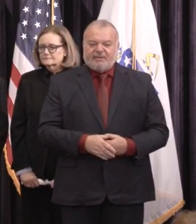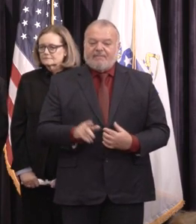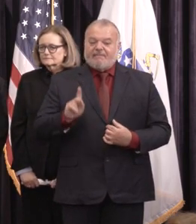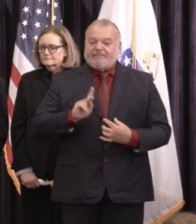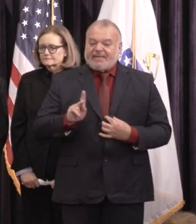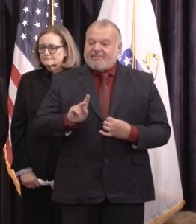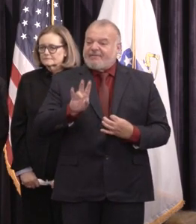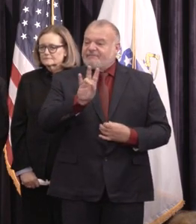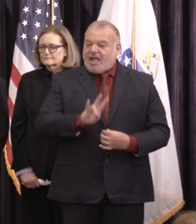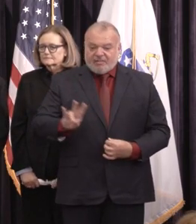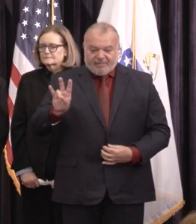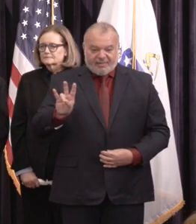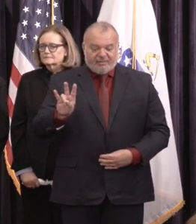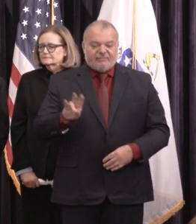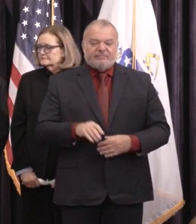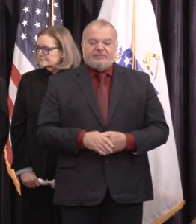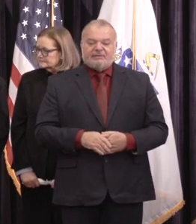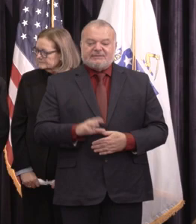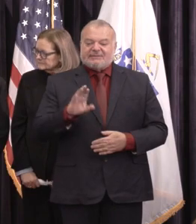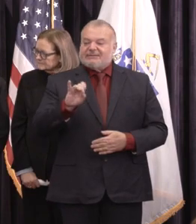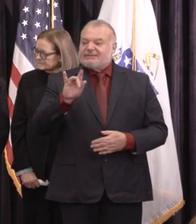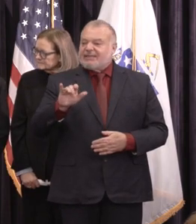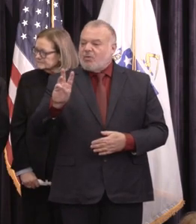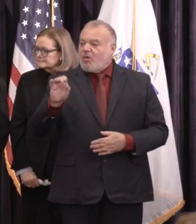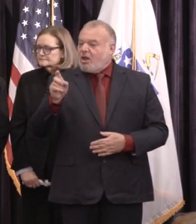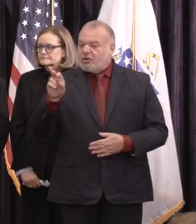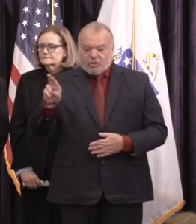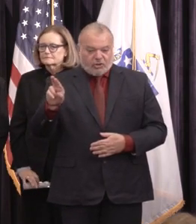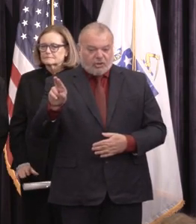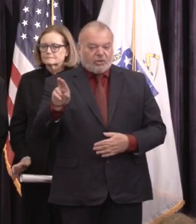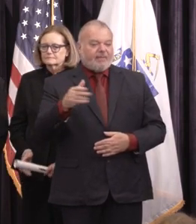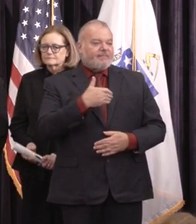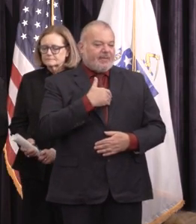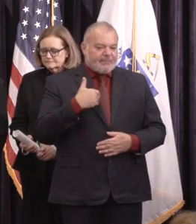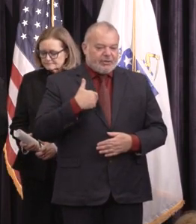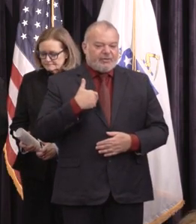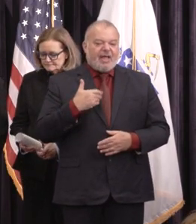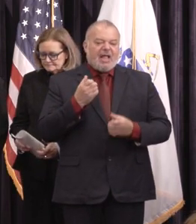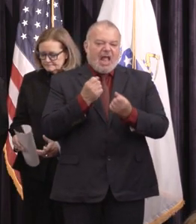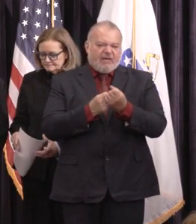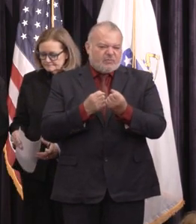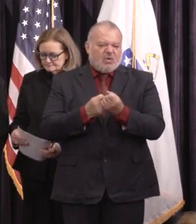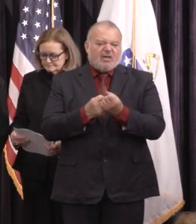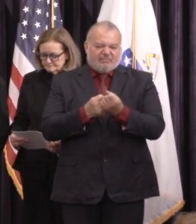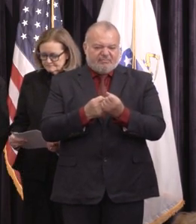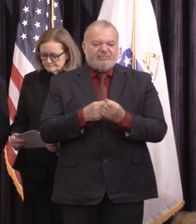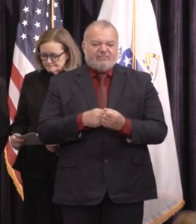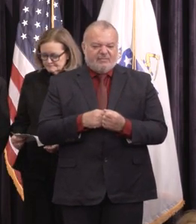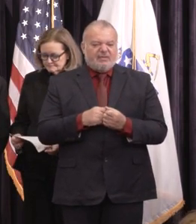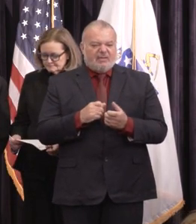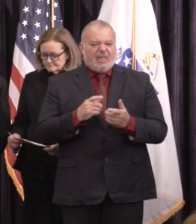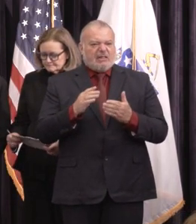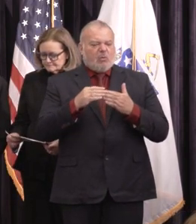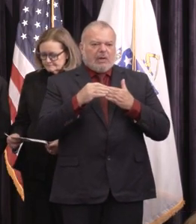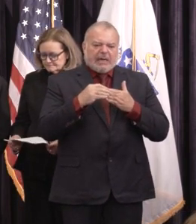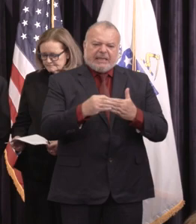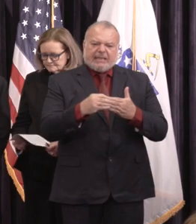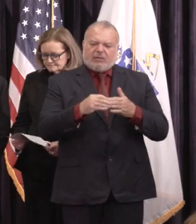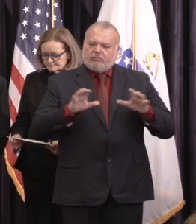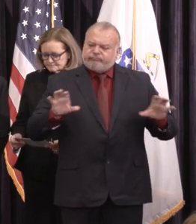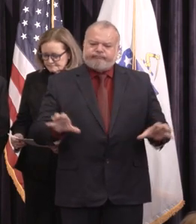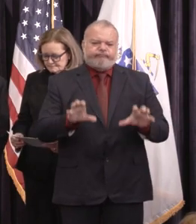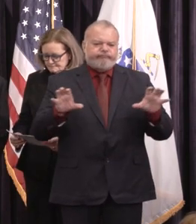The community members and advocates that help lead this work. Thank you all for being here today.